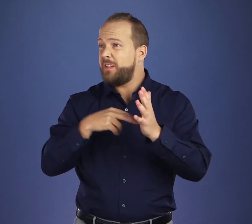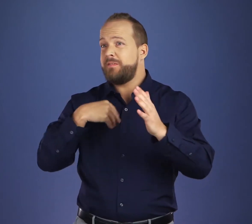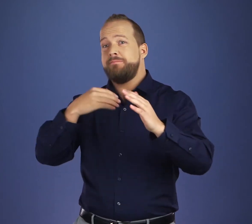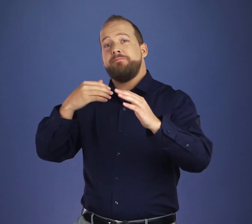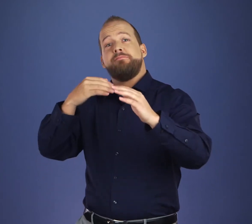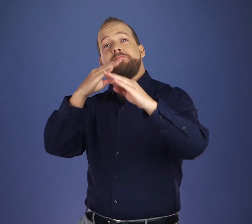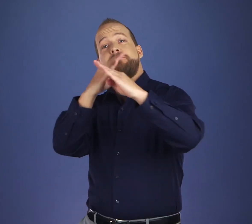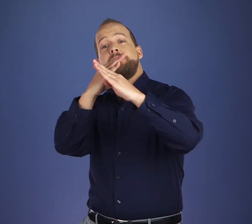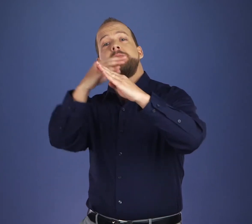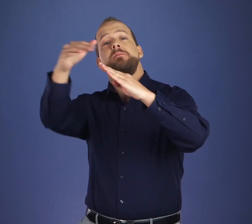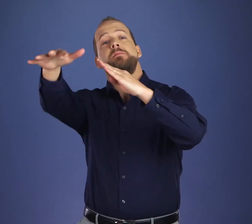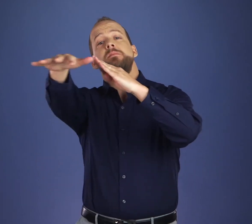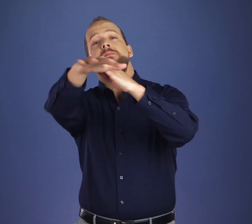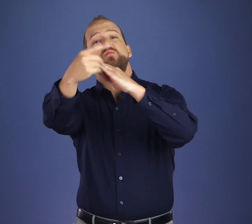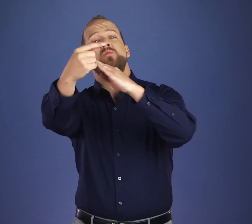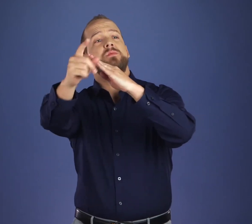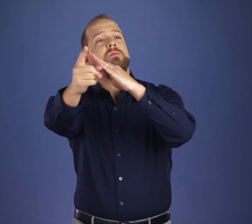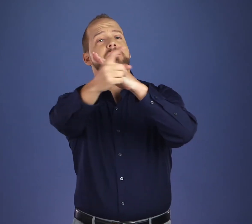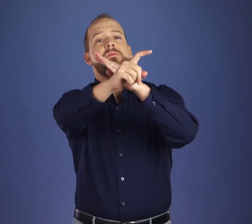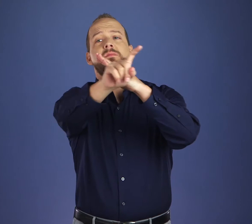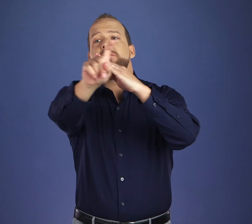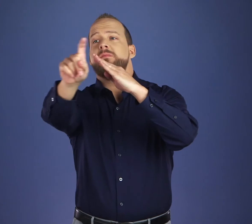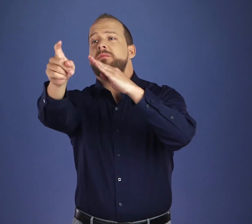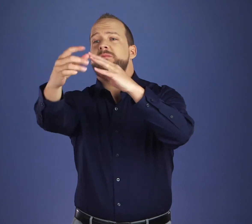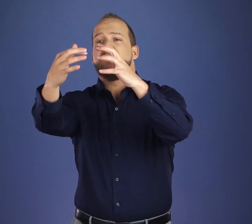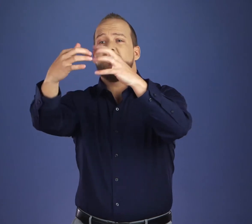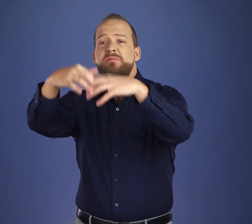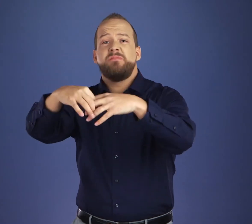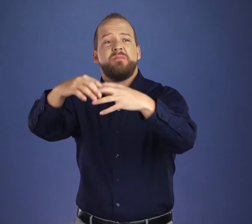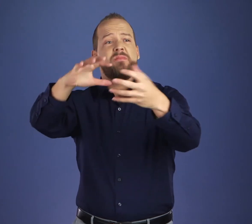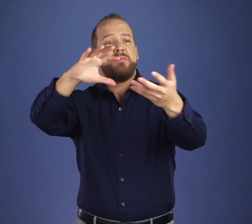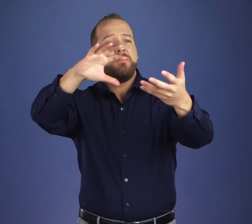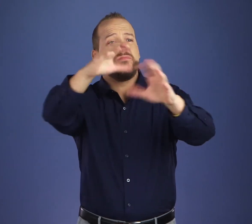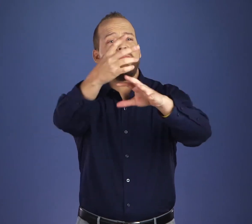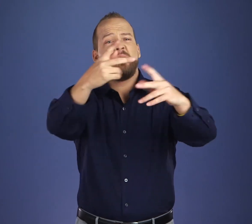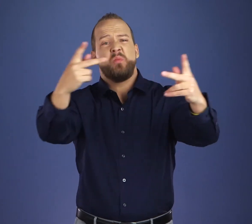Who dared to be judge, jury, and executioner of his own sick brother?